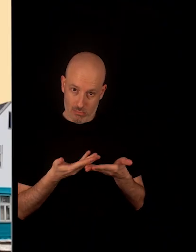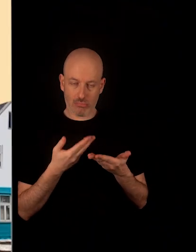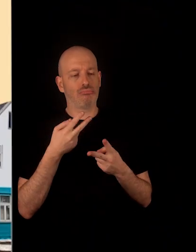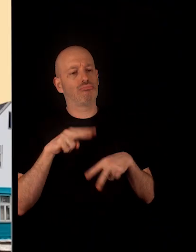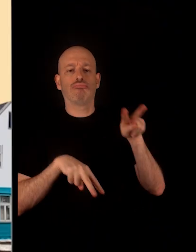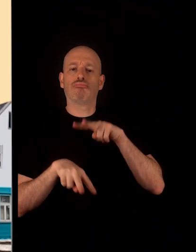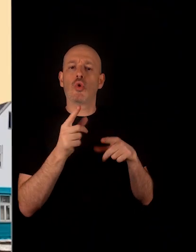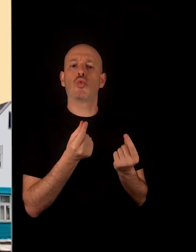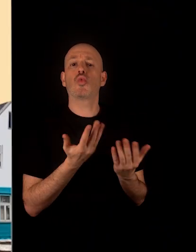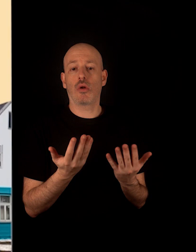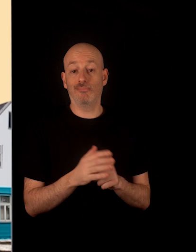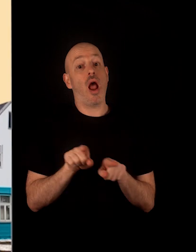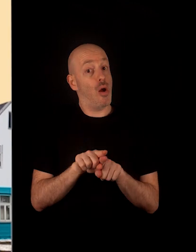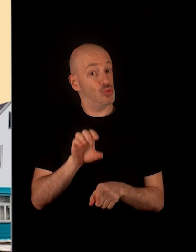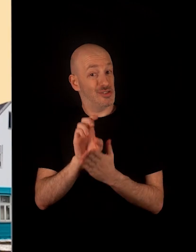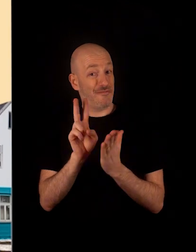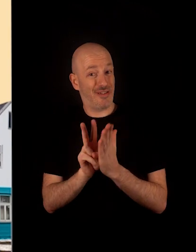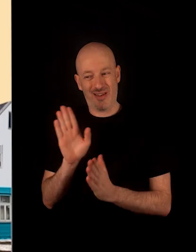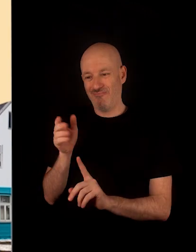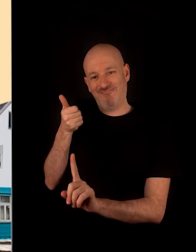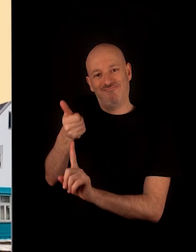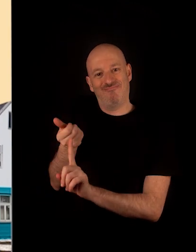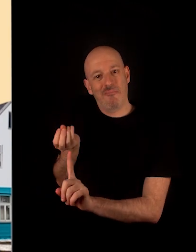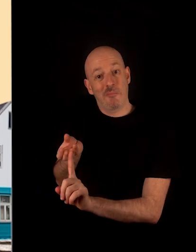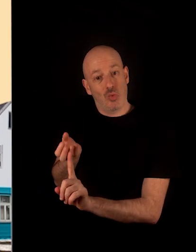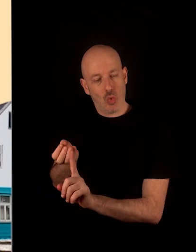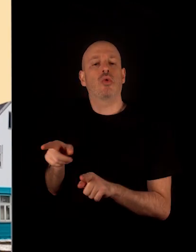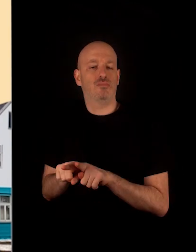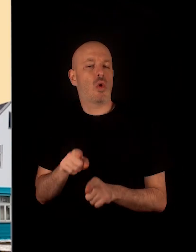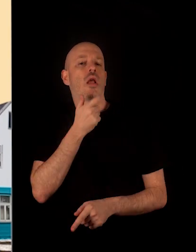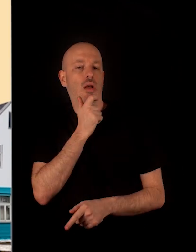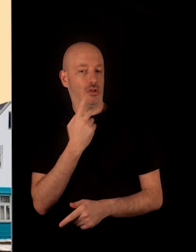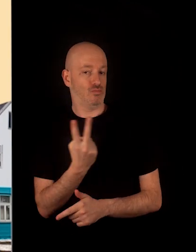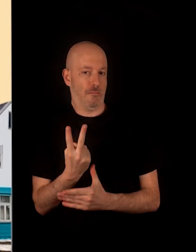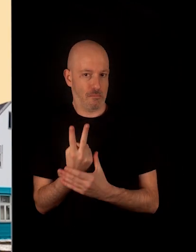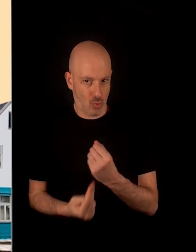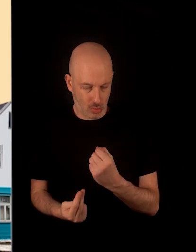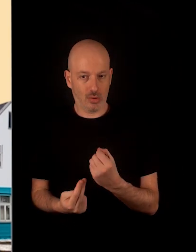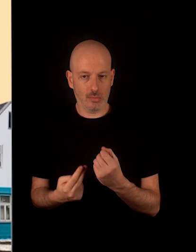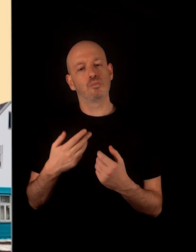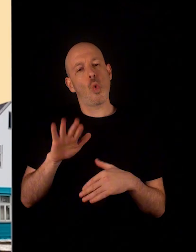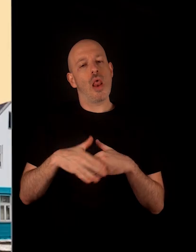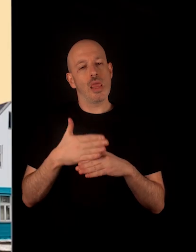with some questions to reply and give us an idea of your residency Explain ‘what do you want to do?’